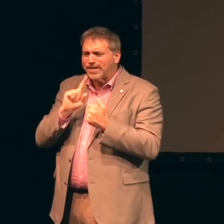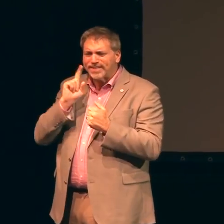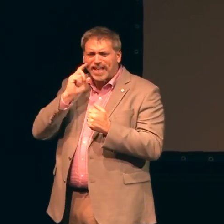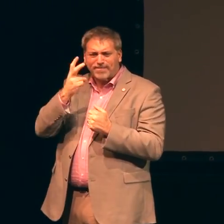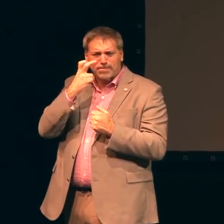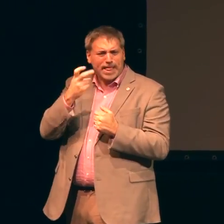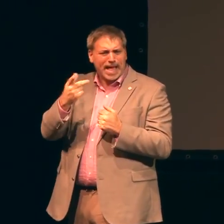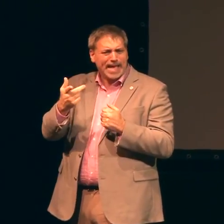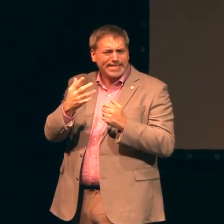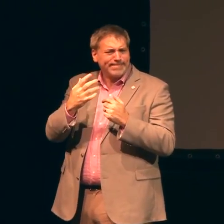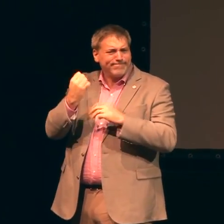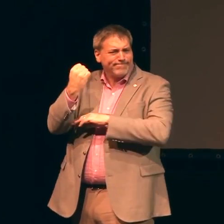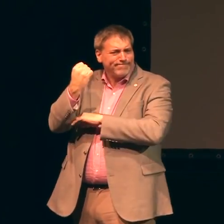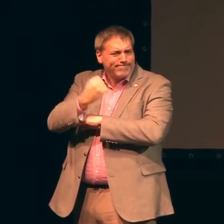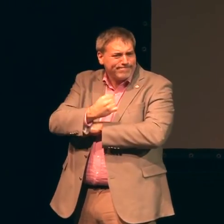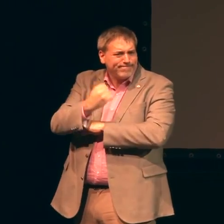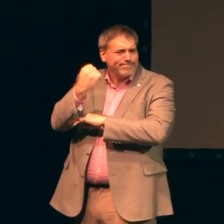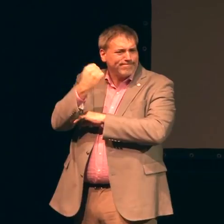American association for the deaf and blind but